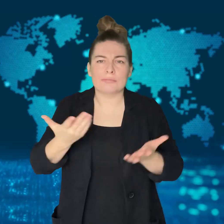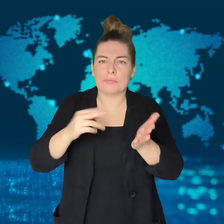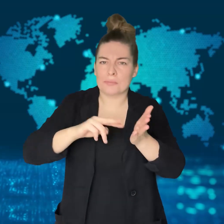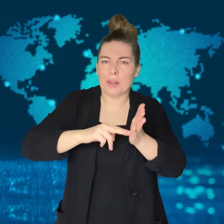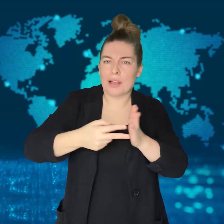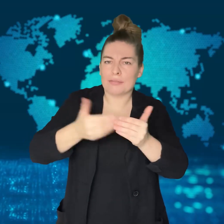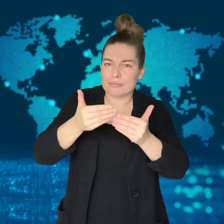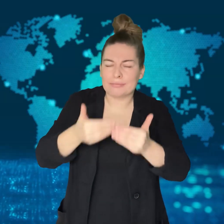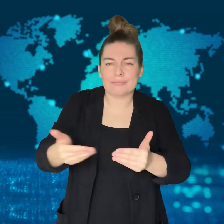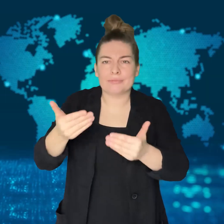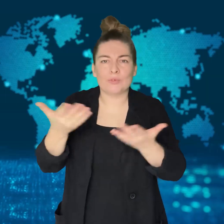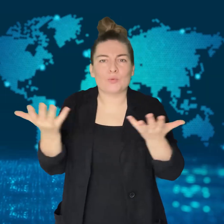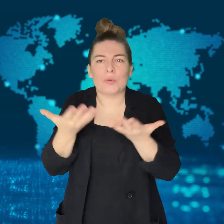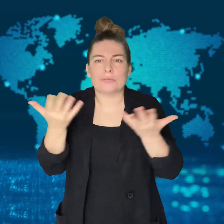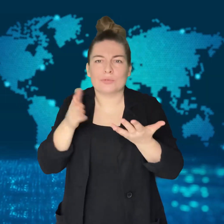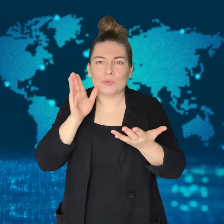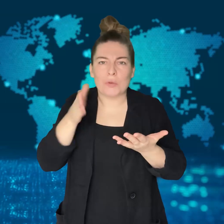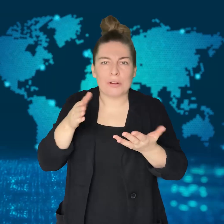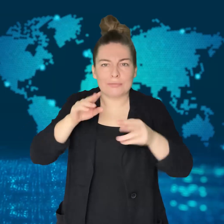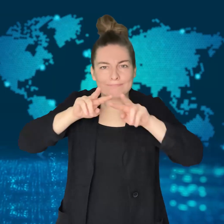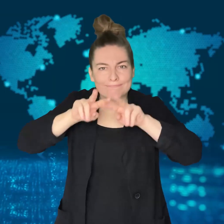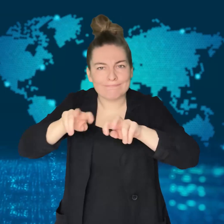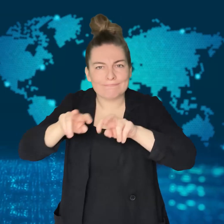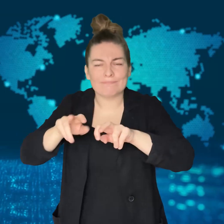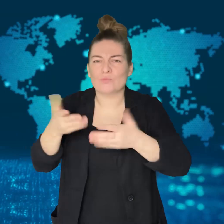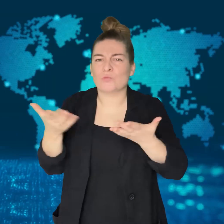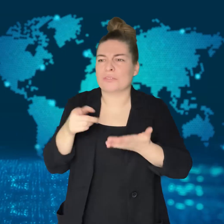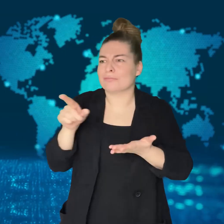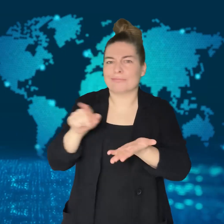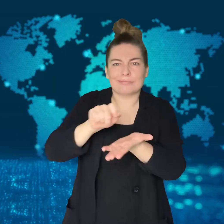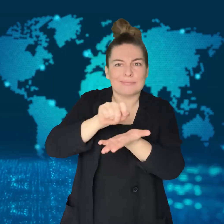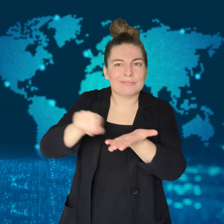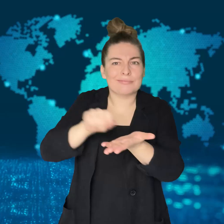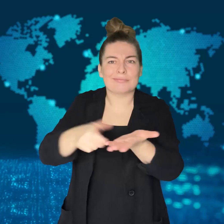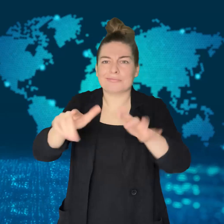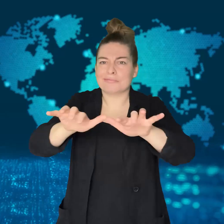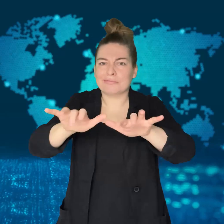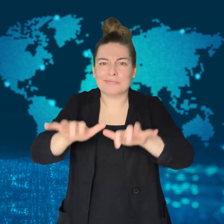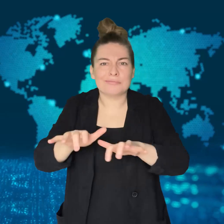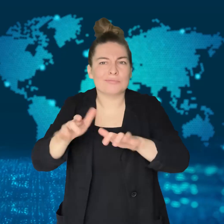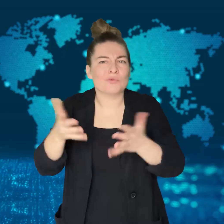Authorities have emphasized that they